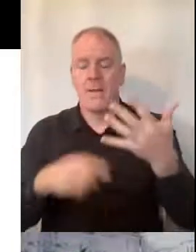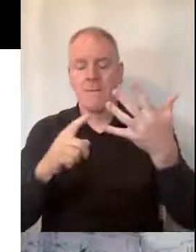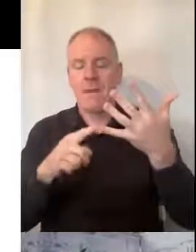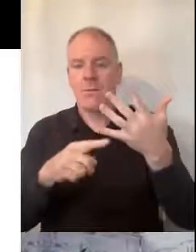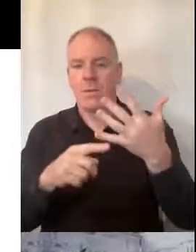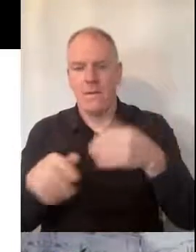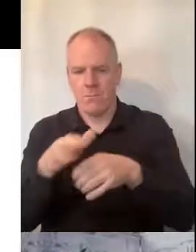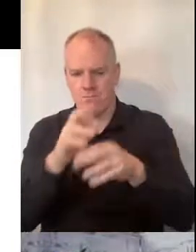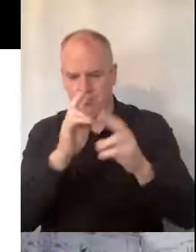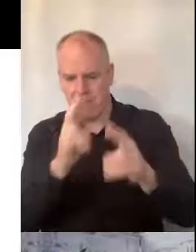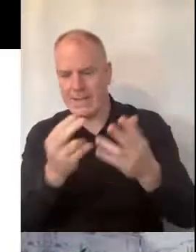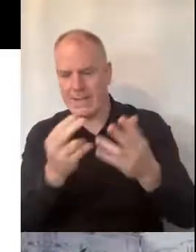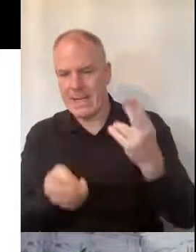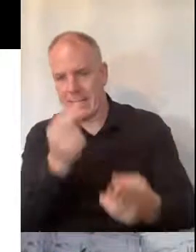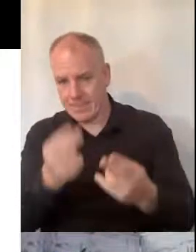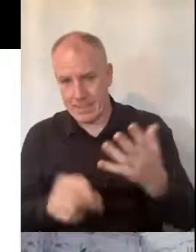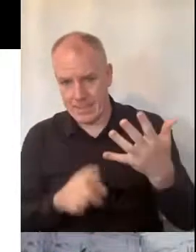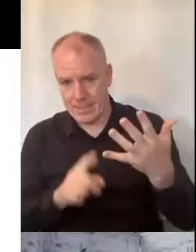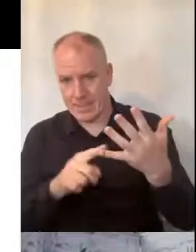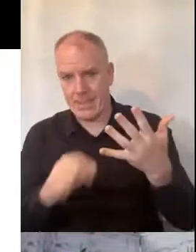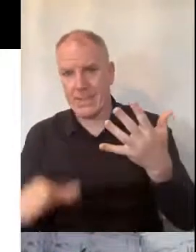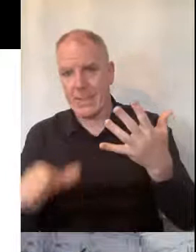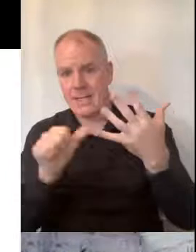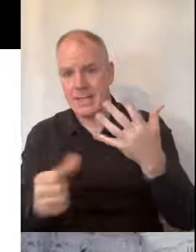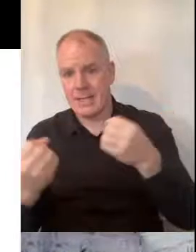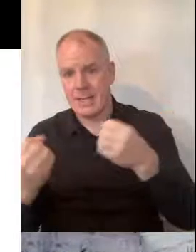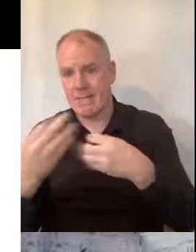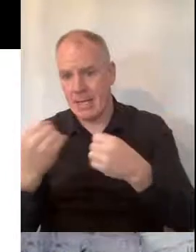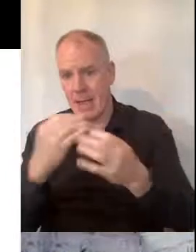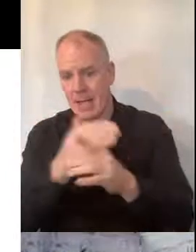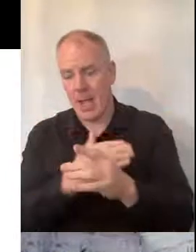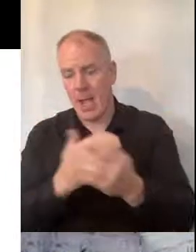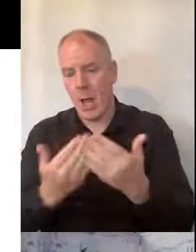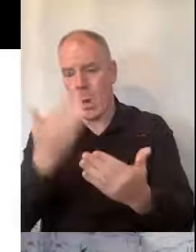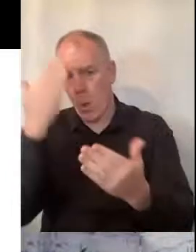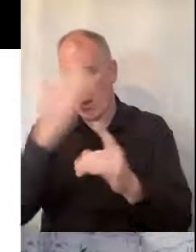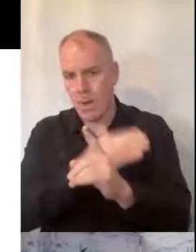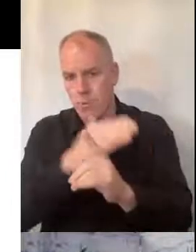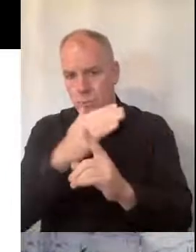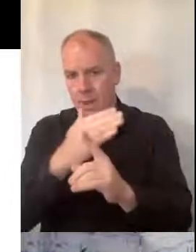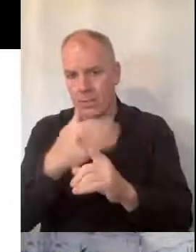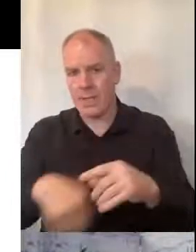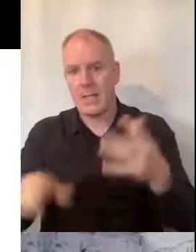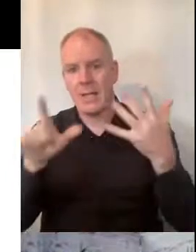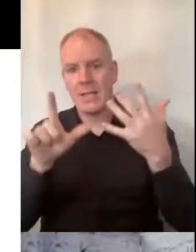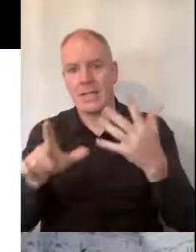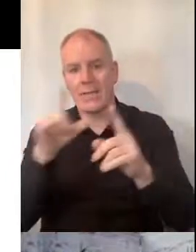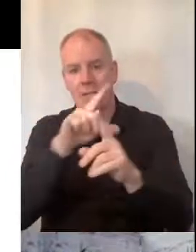and the 6th one is feedback and learner progression and the second one is digital skills.